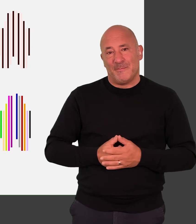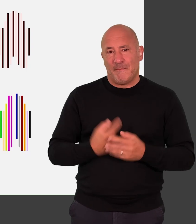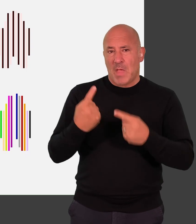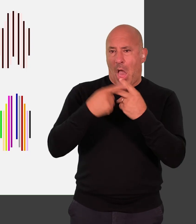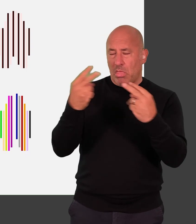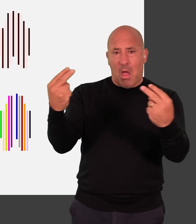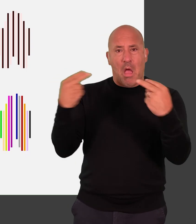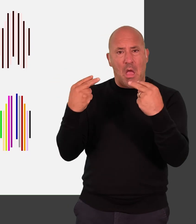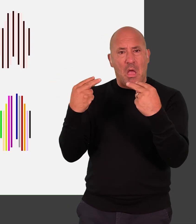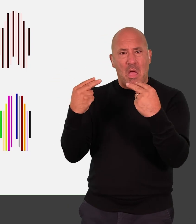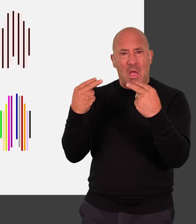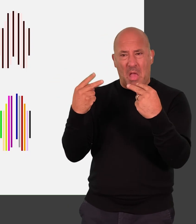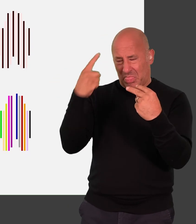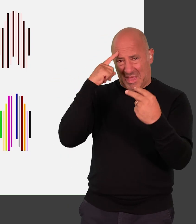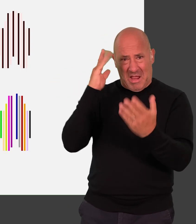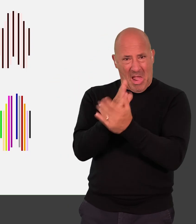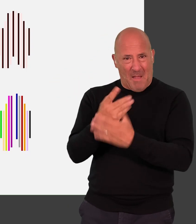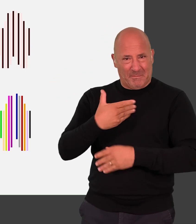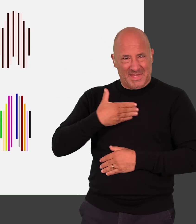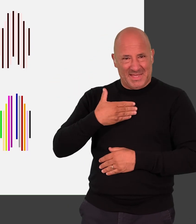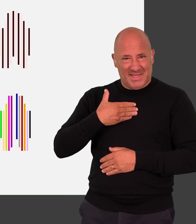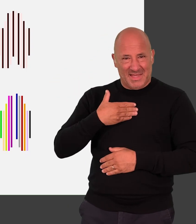Other people may observe what they think is genuine